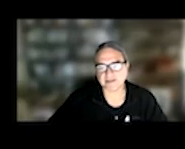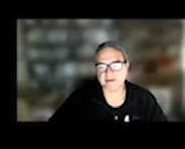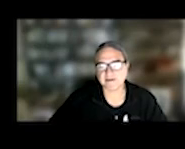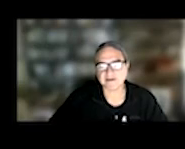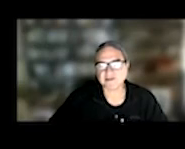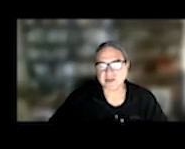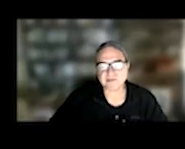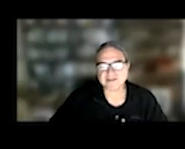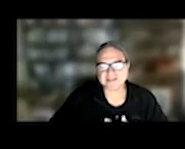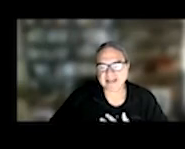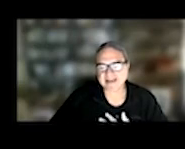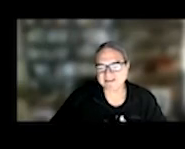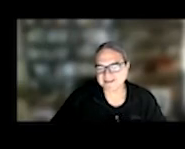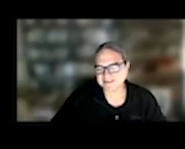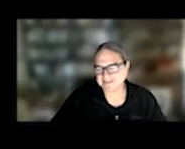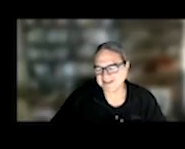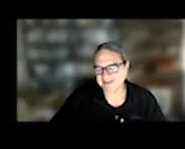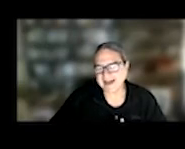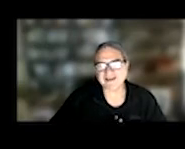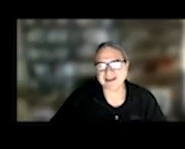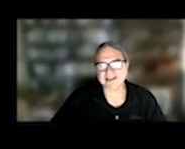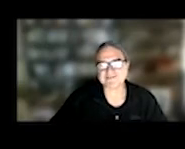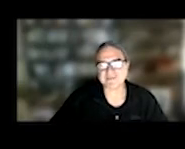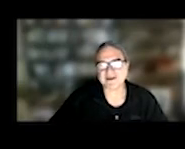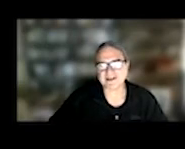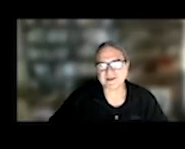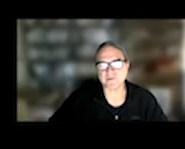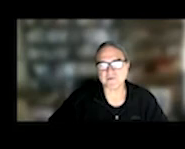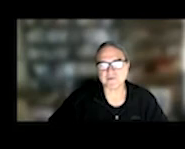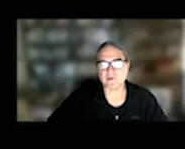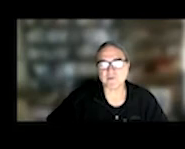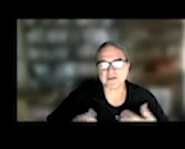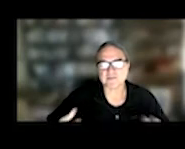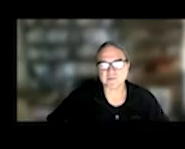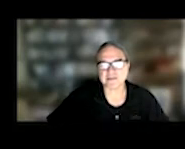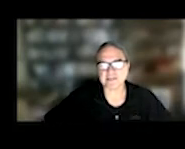need Champions and Advocates and allies from the non-Indian world to work with us, but this